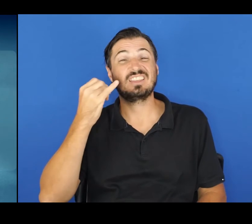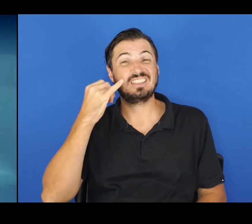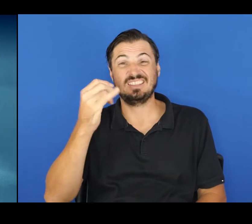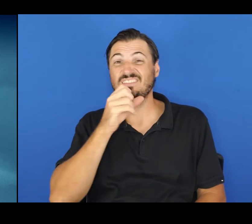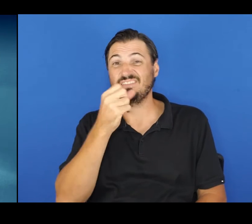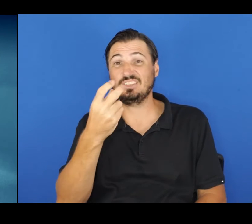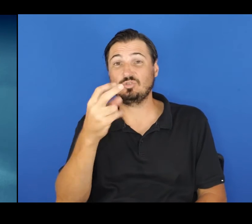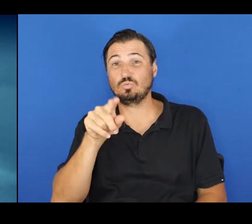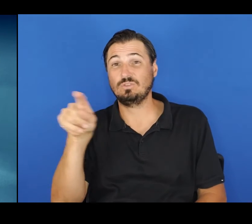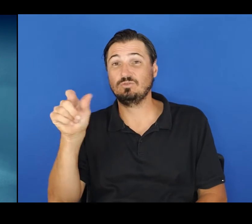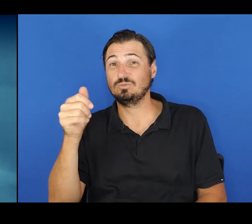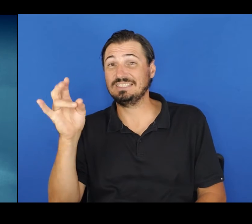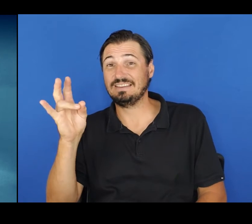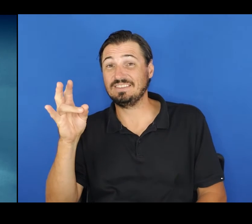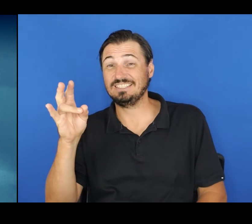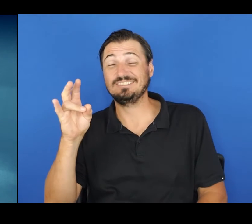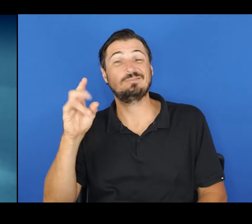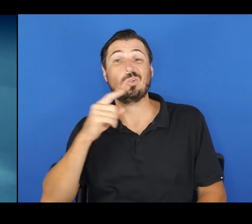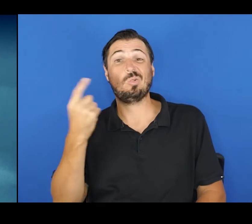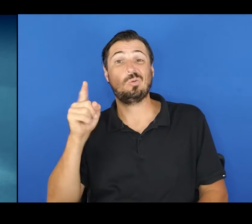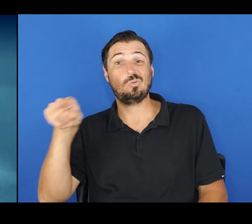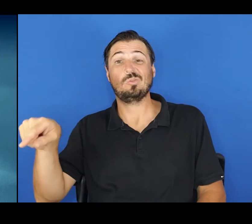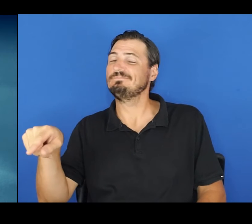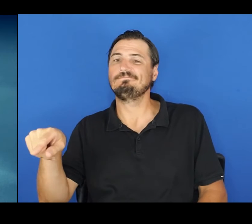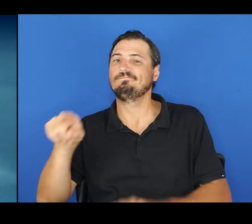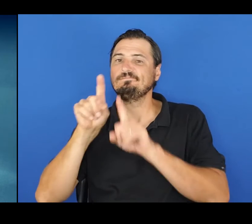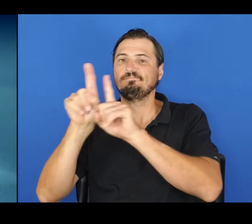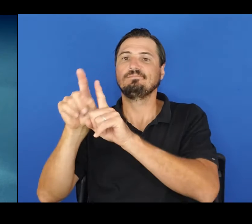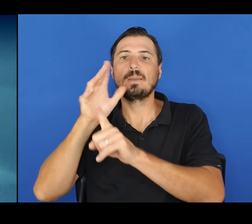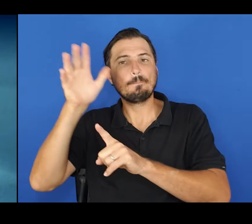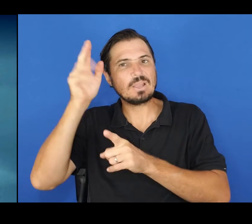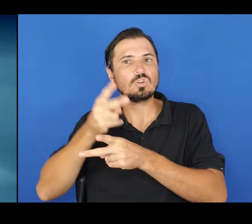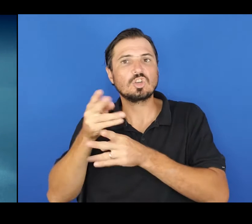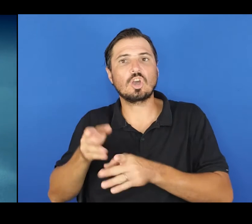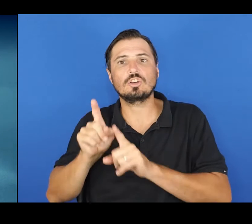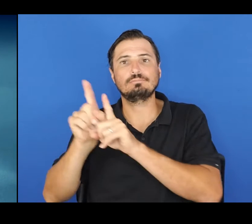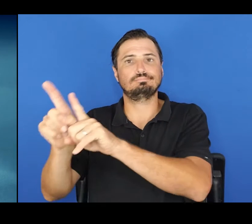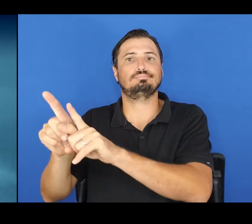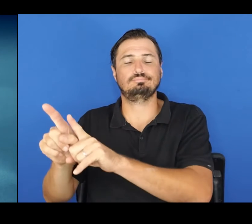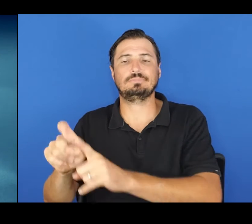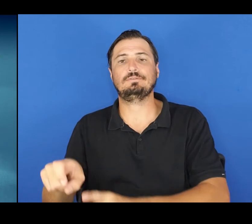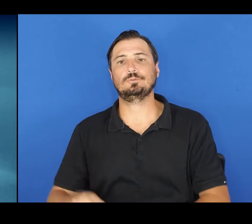12 to 17 years old must be accompanied to their appointment by a parent or guardian.